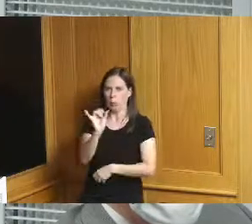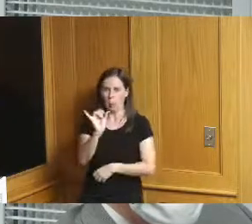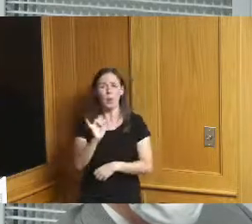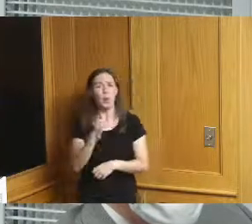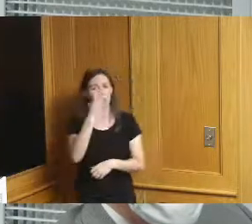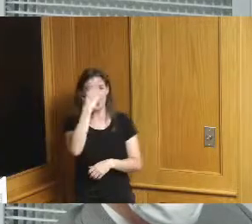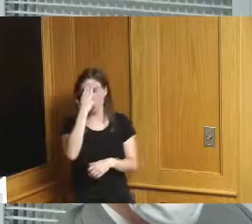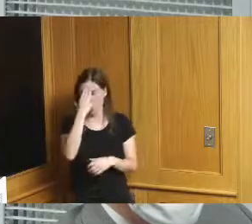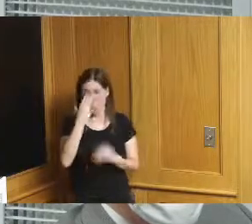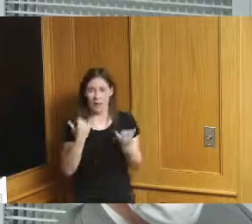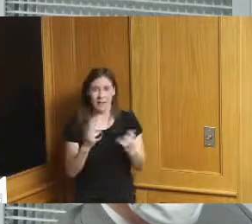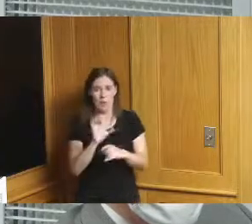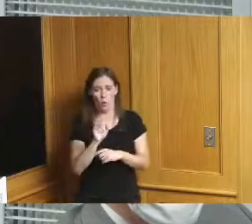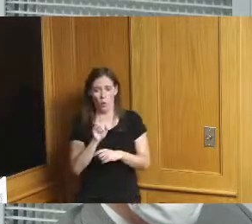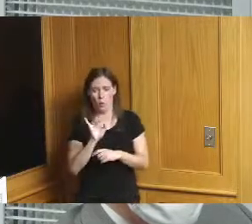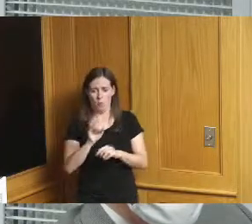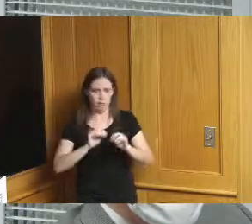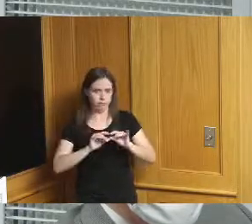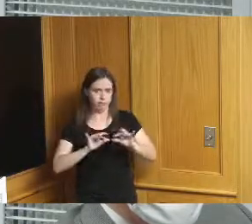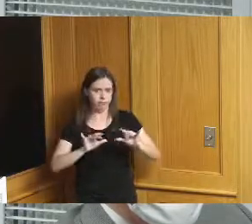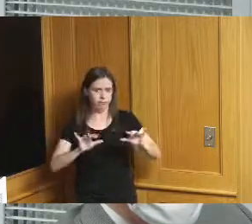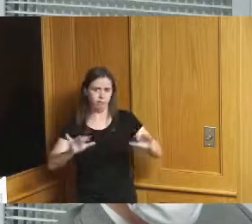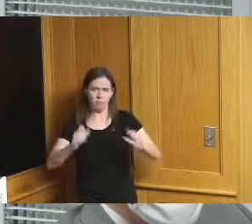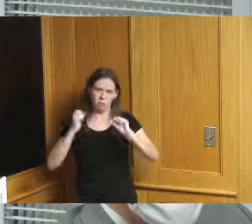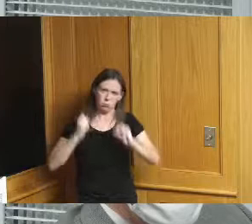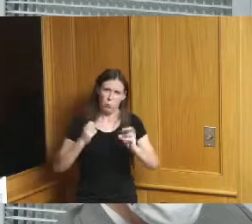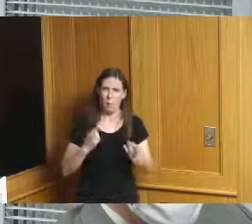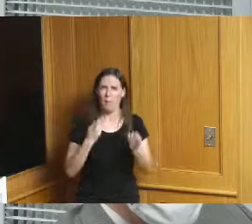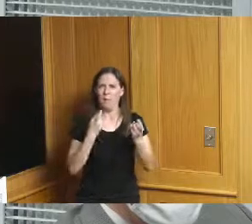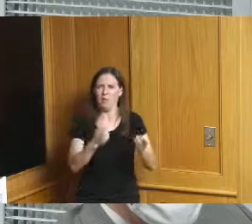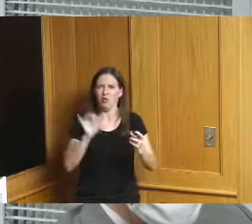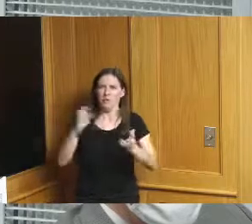our community the strong recommendation is in line with what the Centers for Disease Control